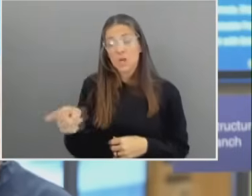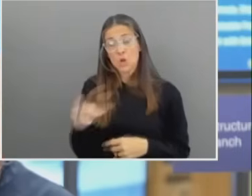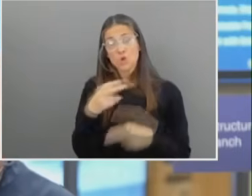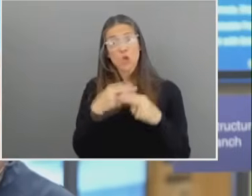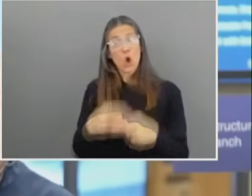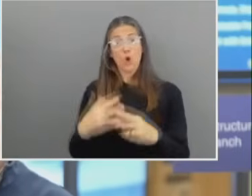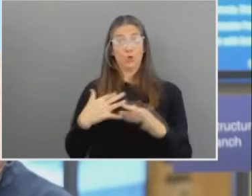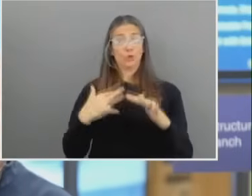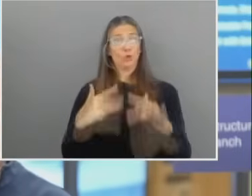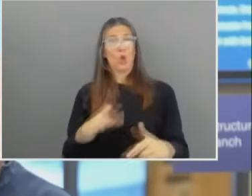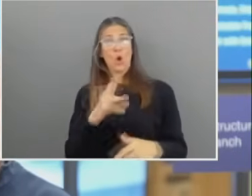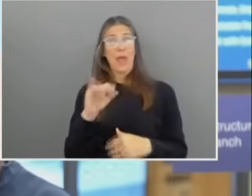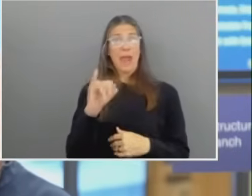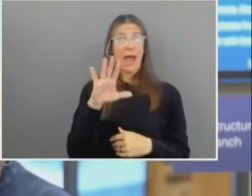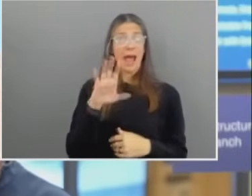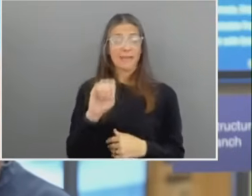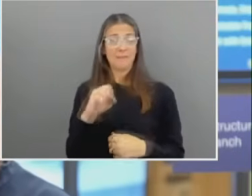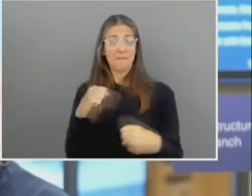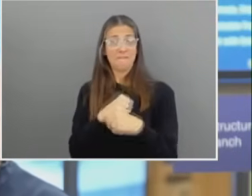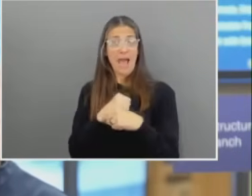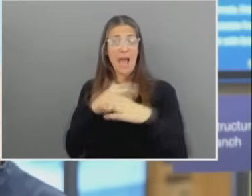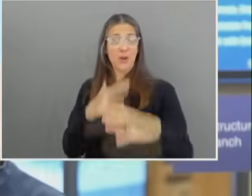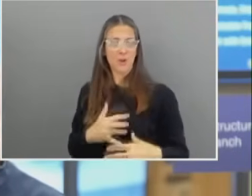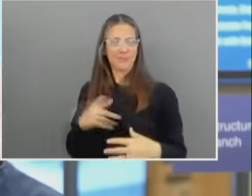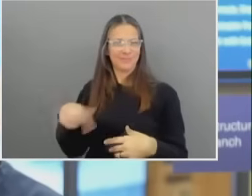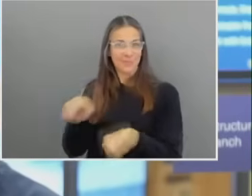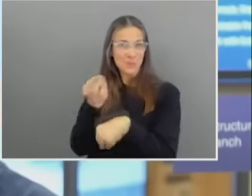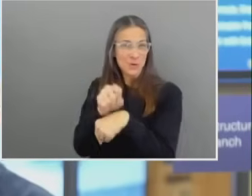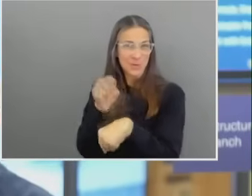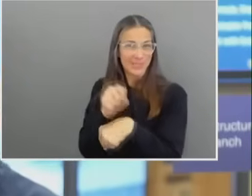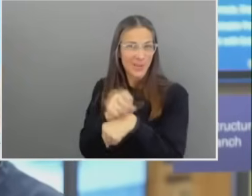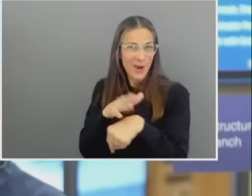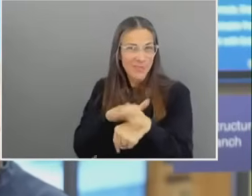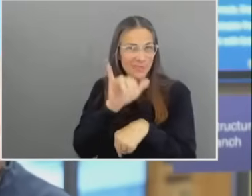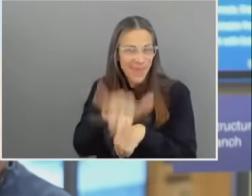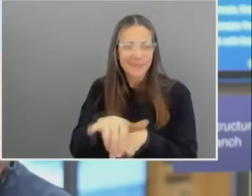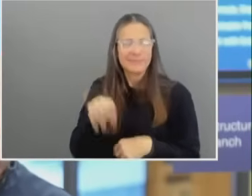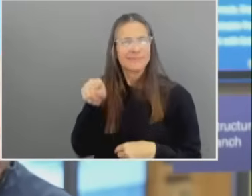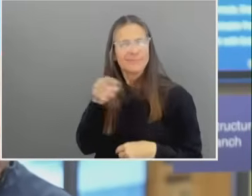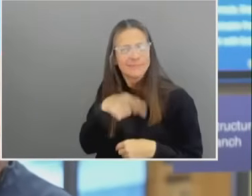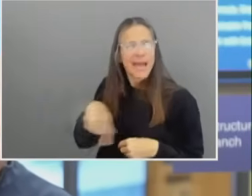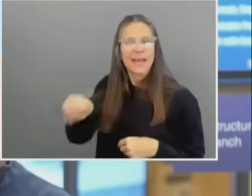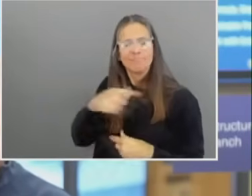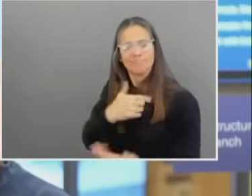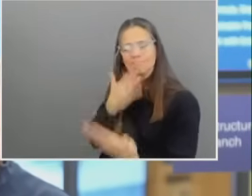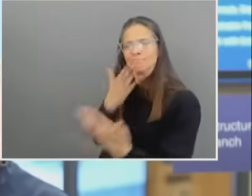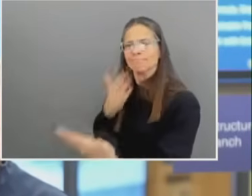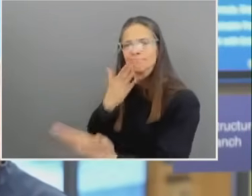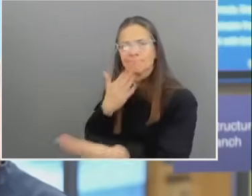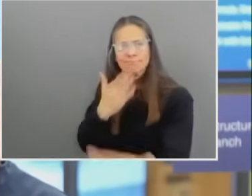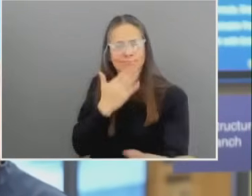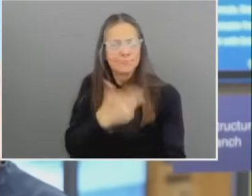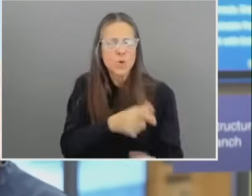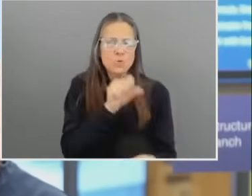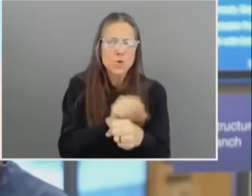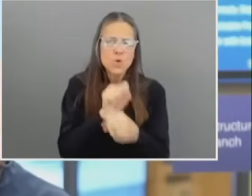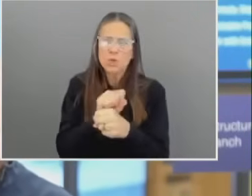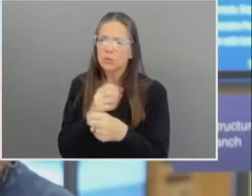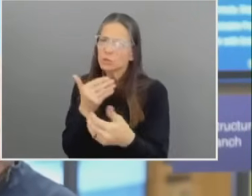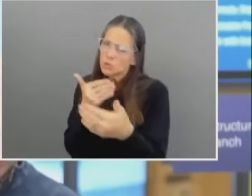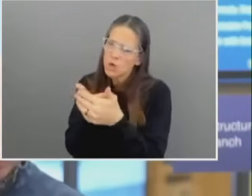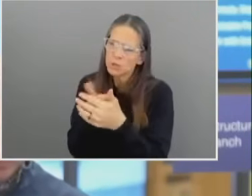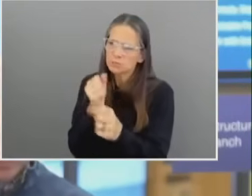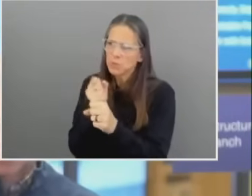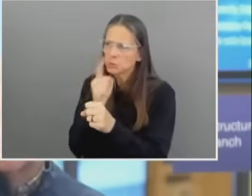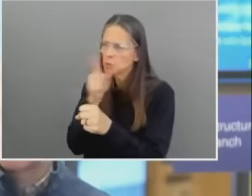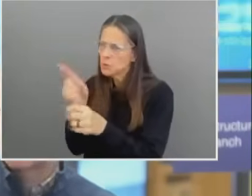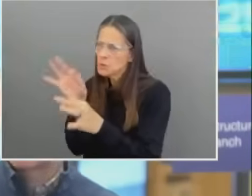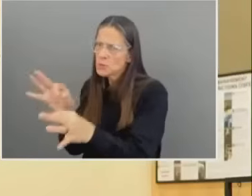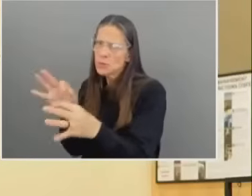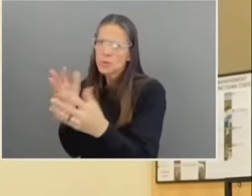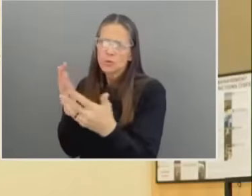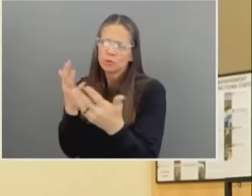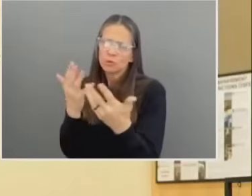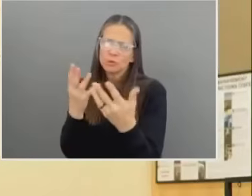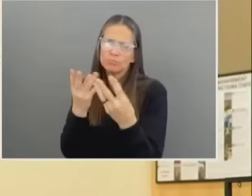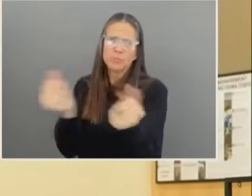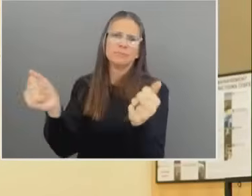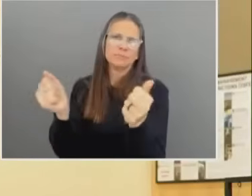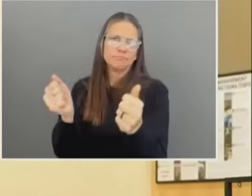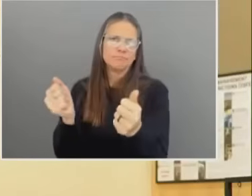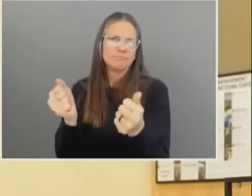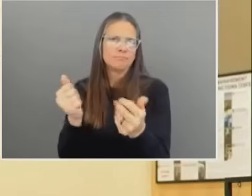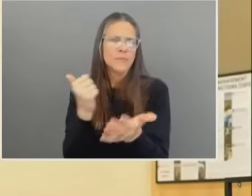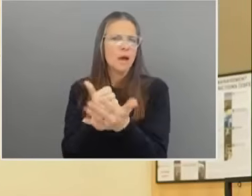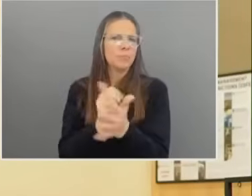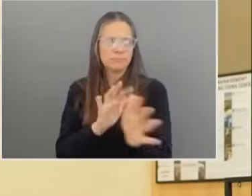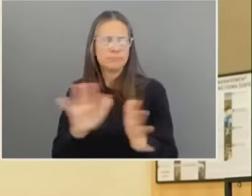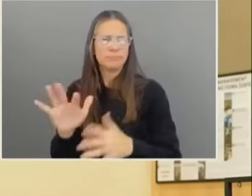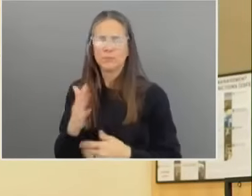AGAIN, I WANT TO THANK OUR SNOW AND ICE FIGHTERS NOT ONLY ON THE FRONT LINES BUT AT FOR EXAMPLE, RIGHT HERE THE EOC WHERE THEY’RE WORKING WITH OTHER AGENCIES AND TECHNICIANS WORKING TO KEEP